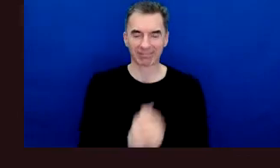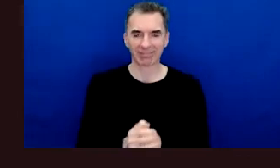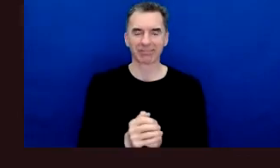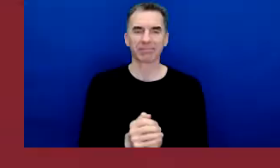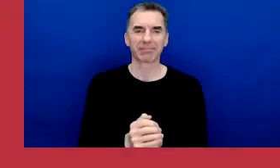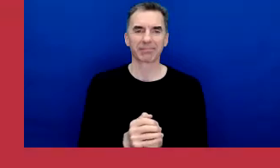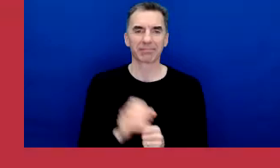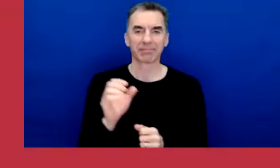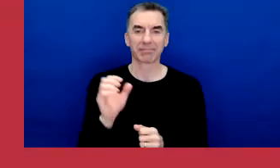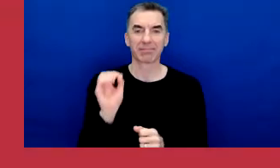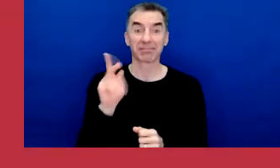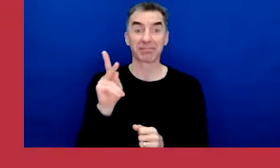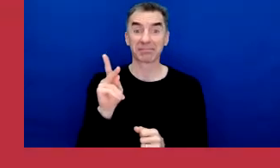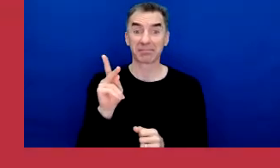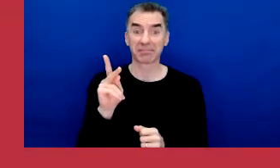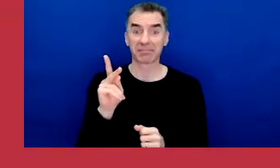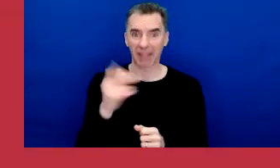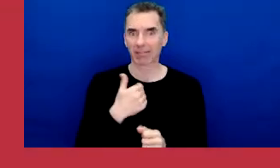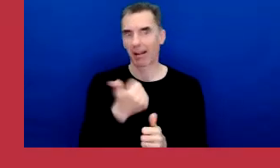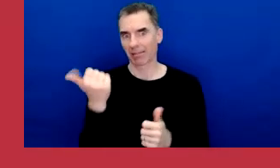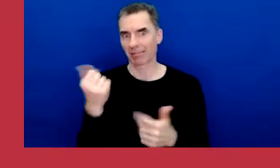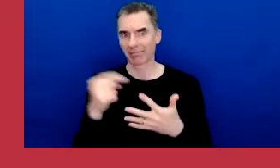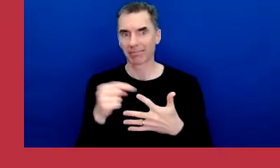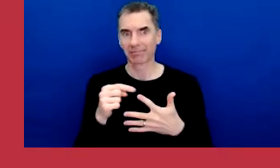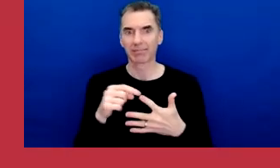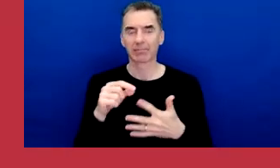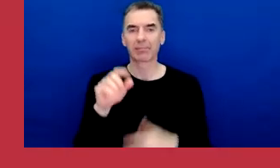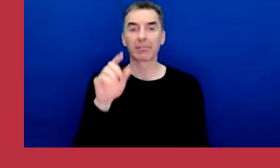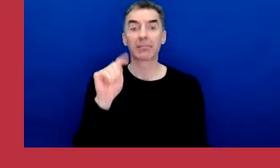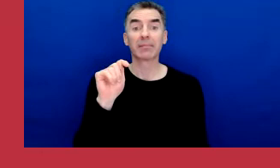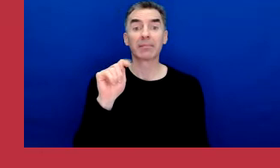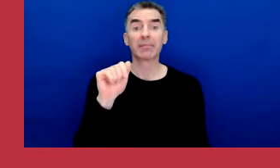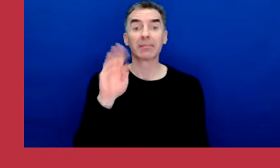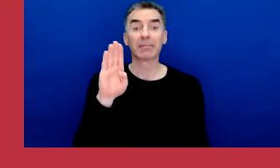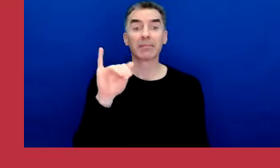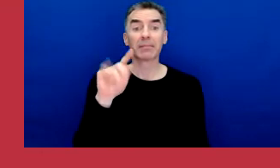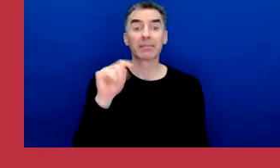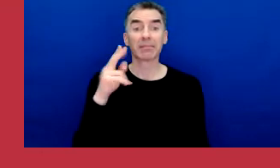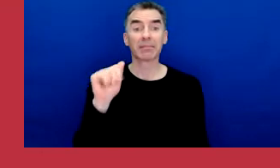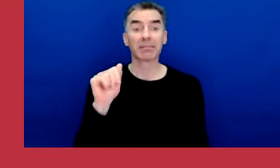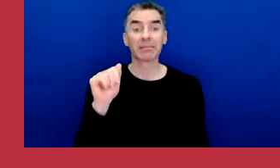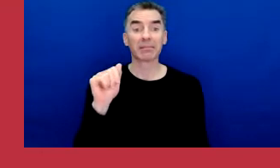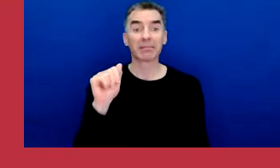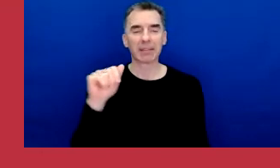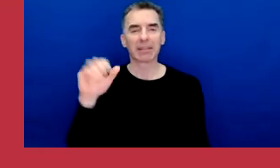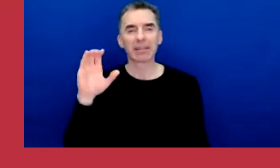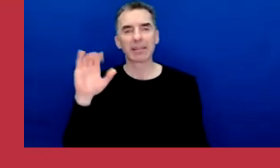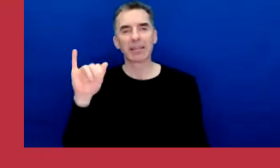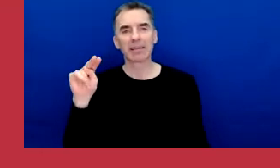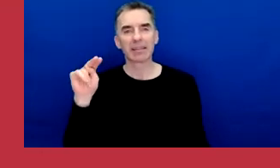okay. We got a bunch here. This is Tabitha Cinnamon Toast Crunch.